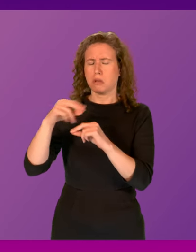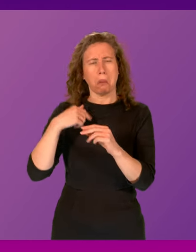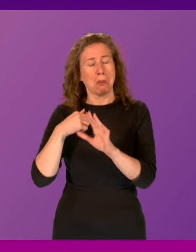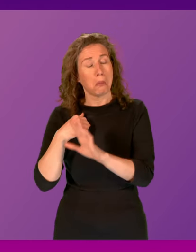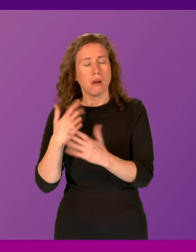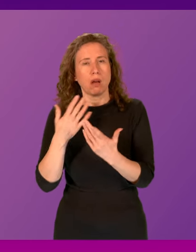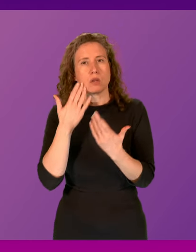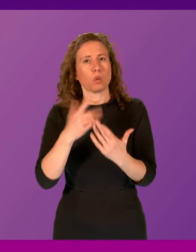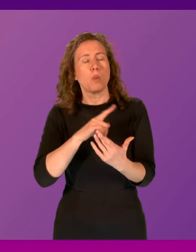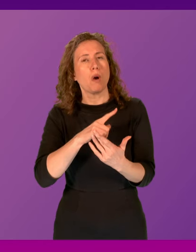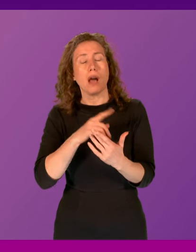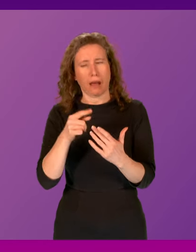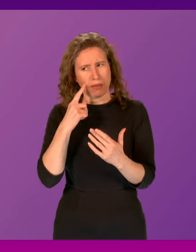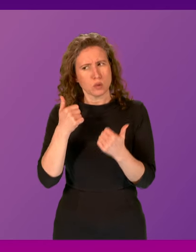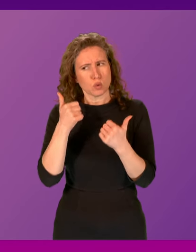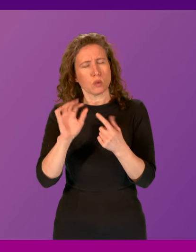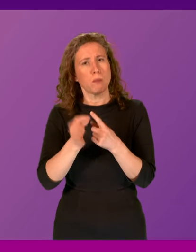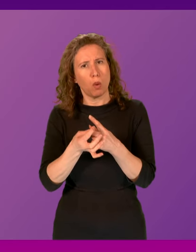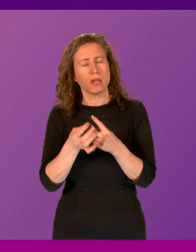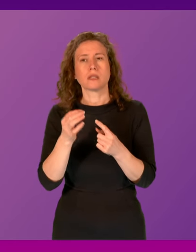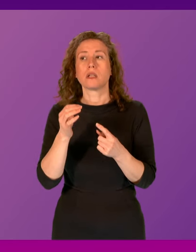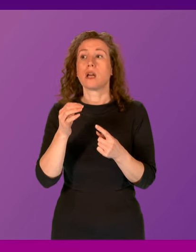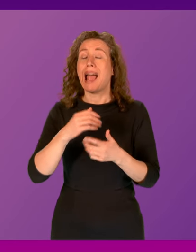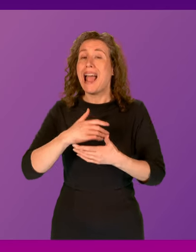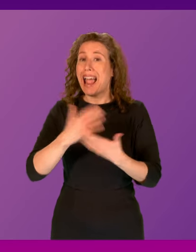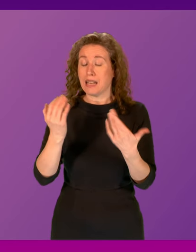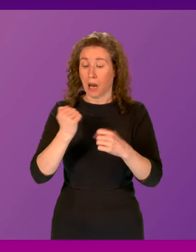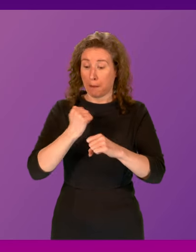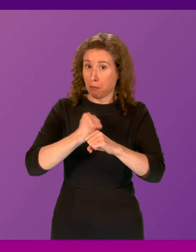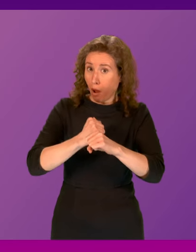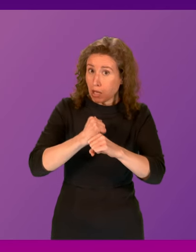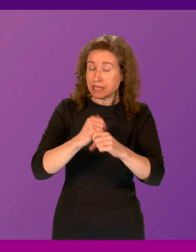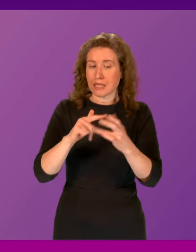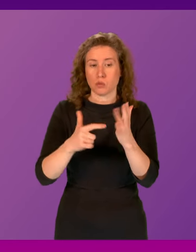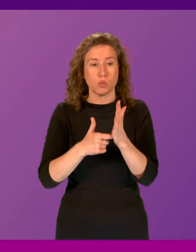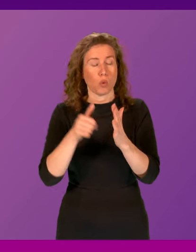his question. It is a legitimate point that, when any marketing or awareness campaigns are done,